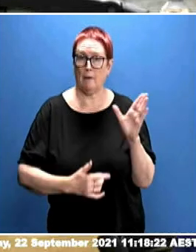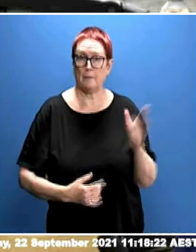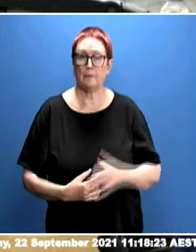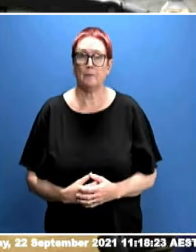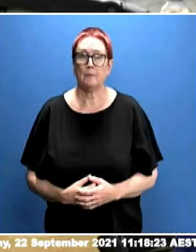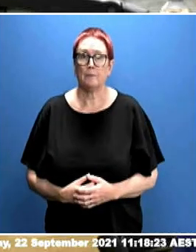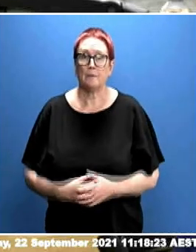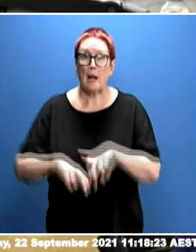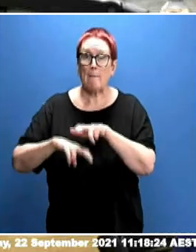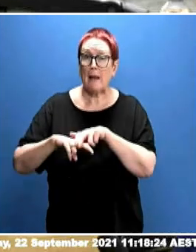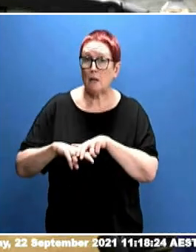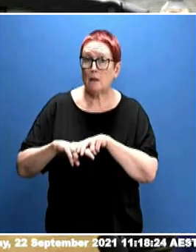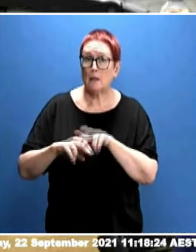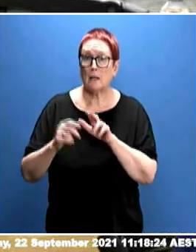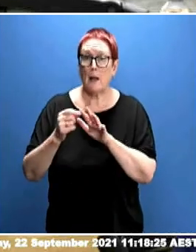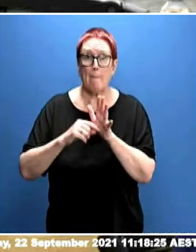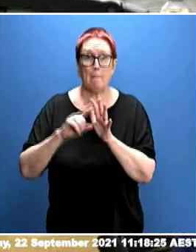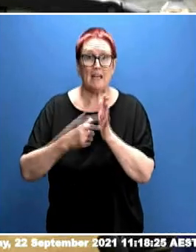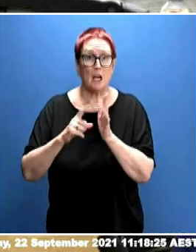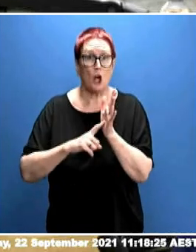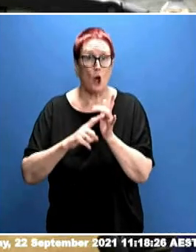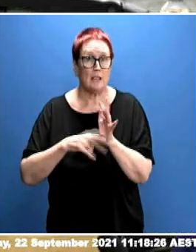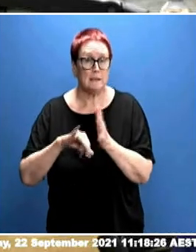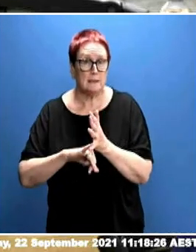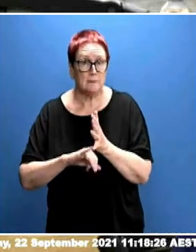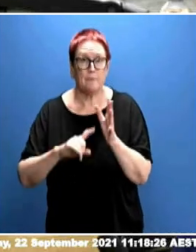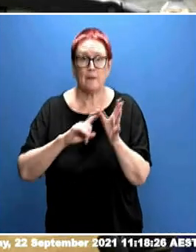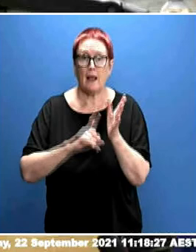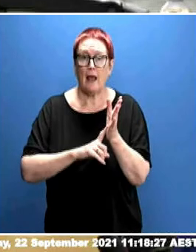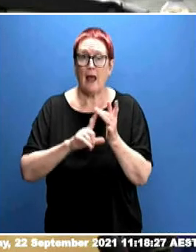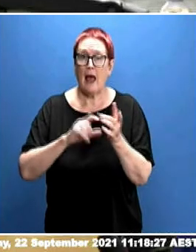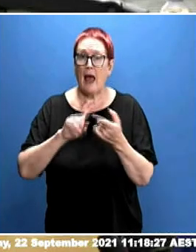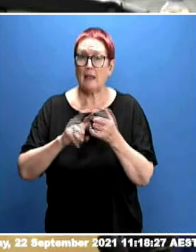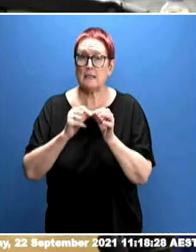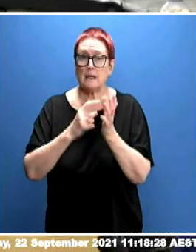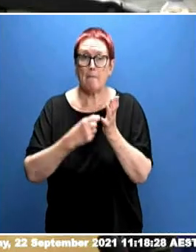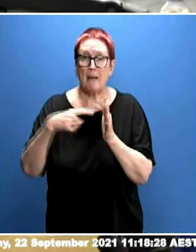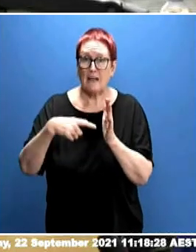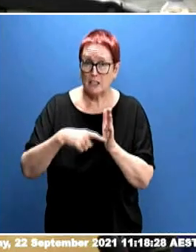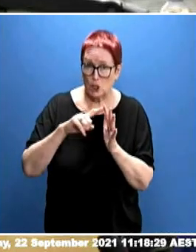Those on the panel will be Mr Peter Collins, Ms Alice Barter and Ms Sasha Greenoff.